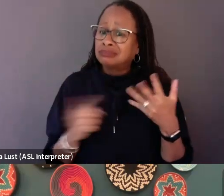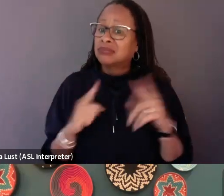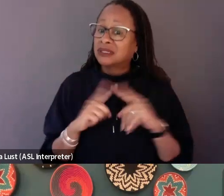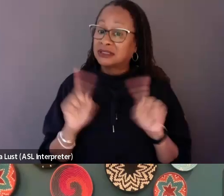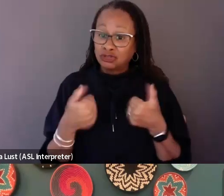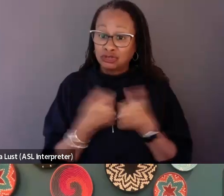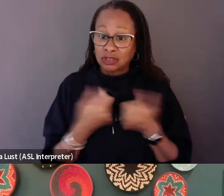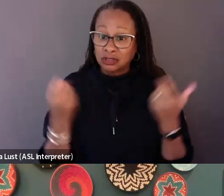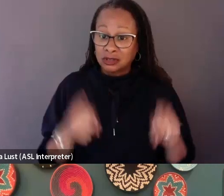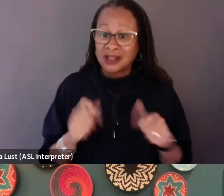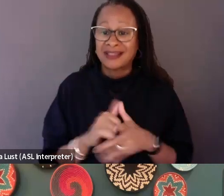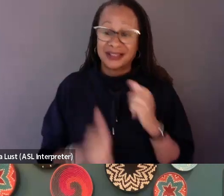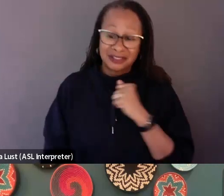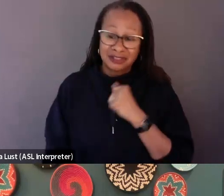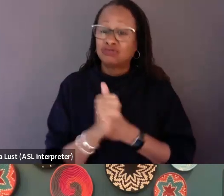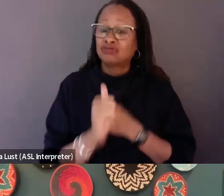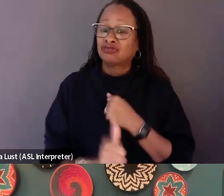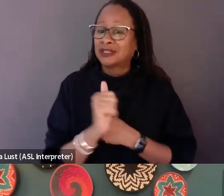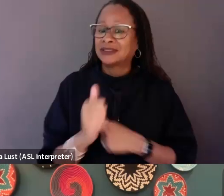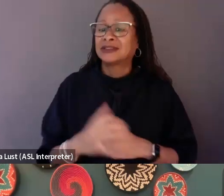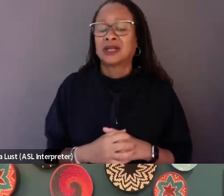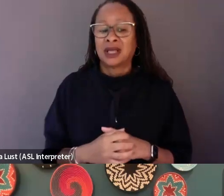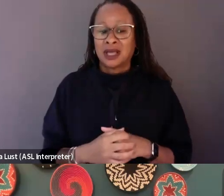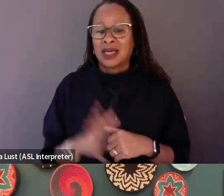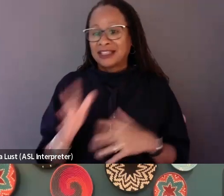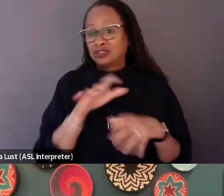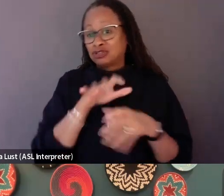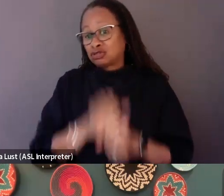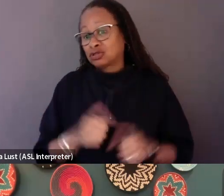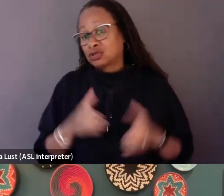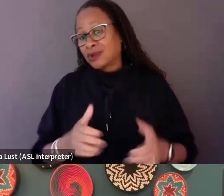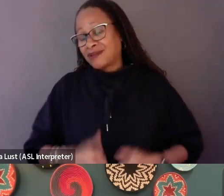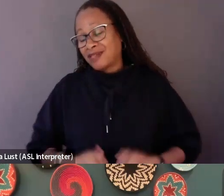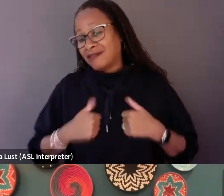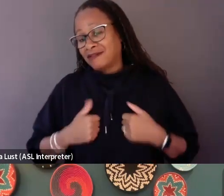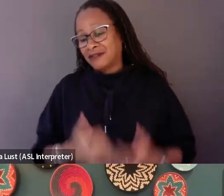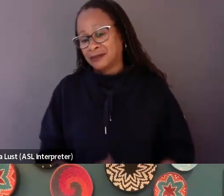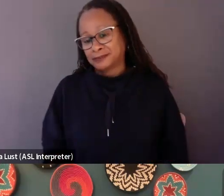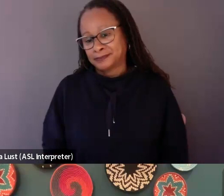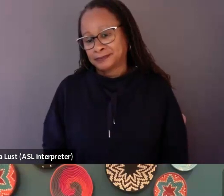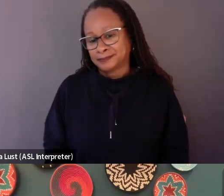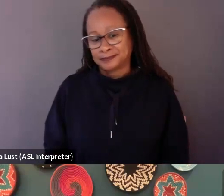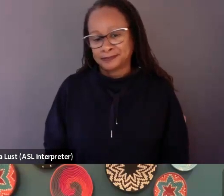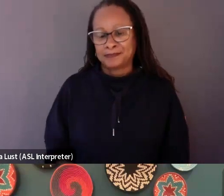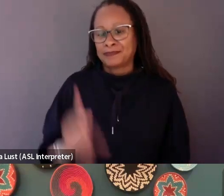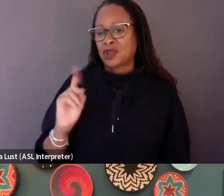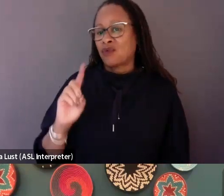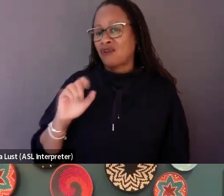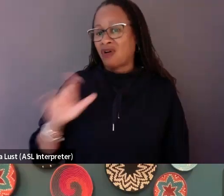that threaten a kind of traditional way of life. Yes, Matt, you're right. And I think one of the things